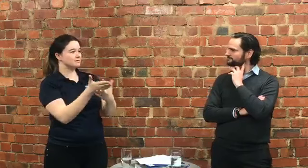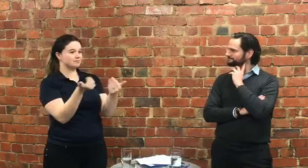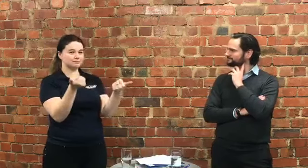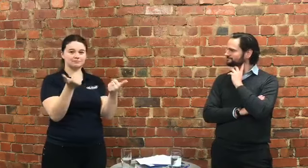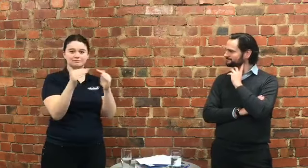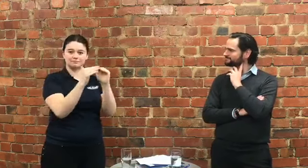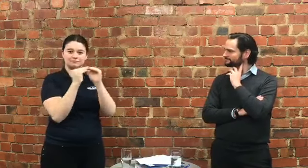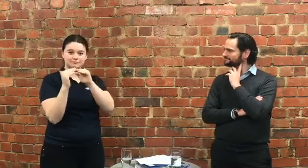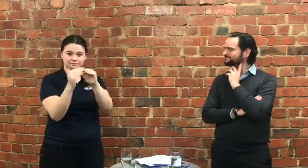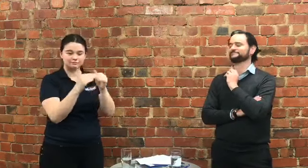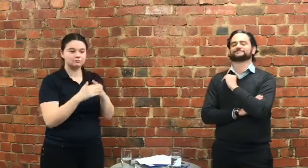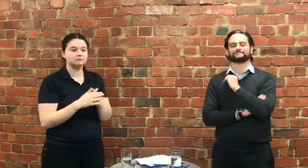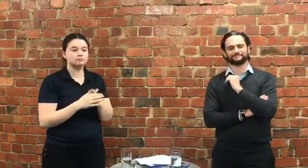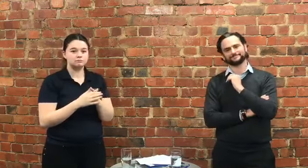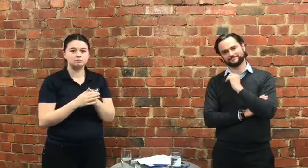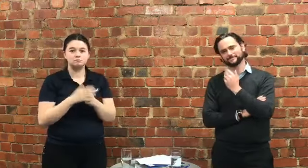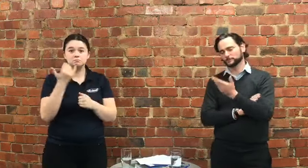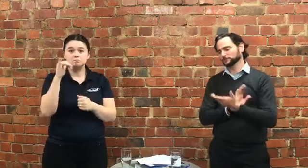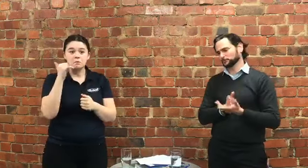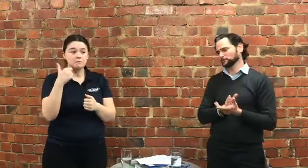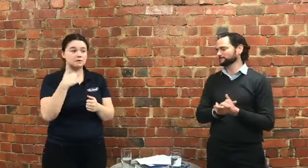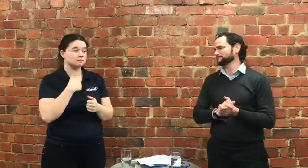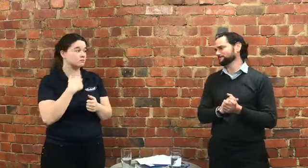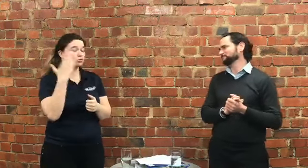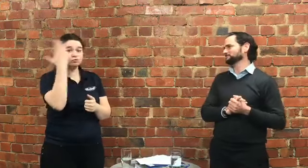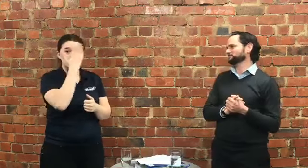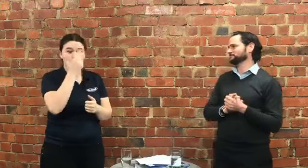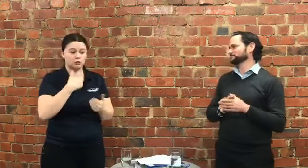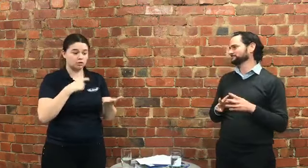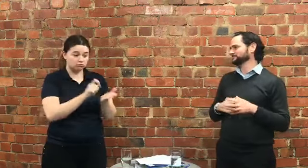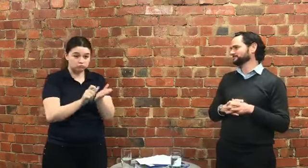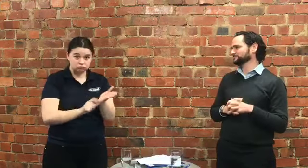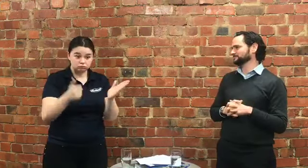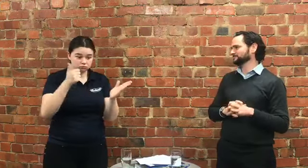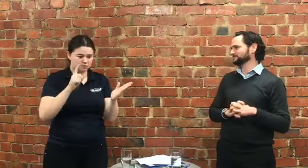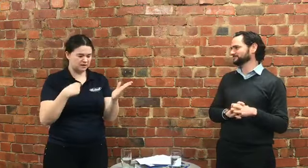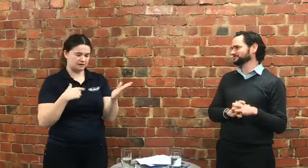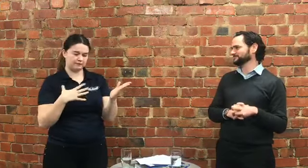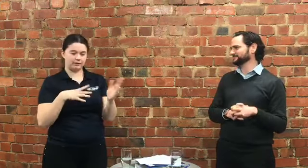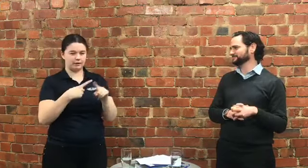I'm going to be the Prime Minister of Australia. That may not be realistic for you. That's true.